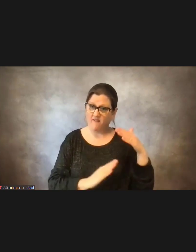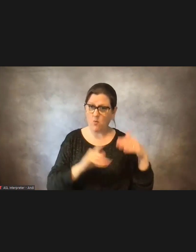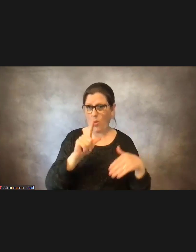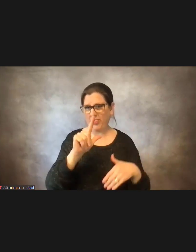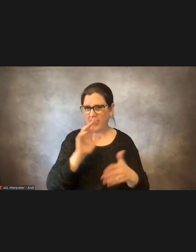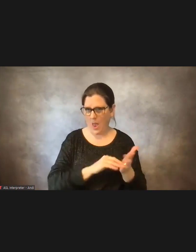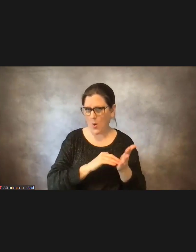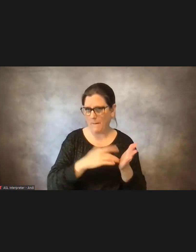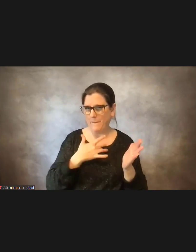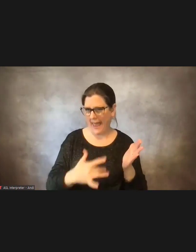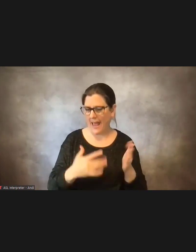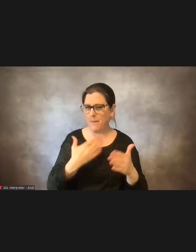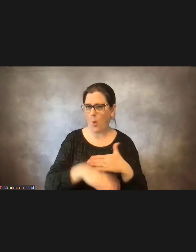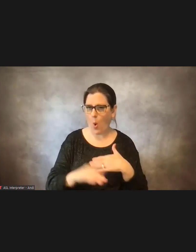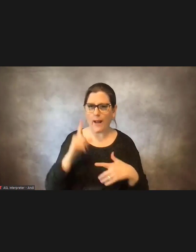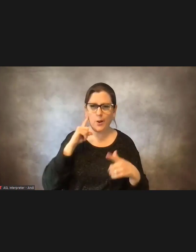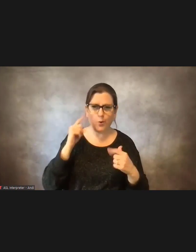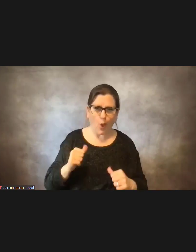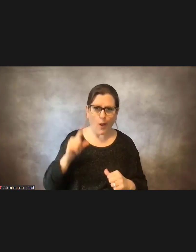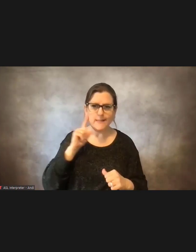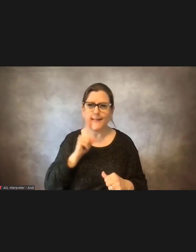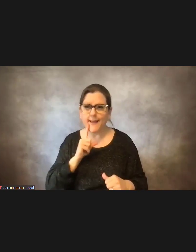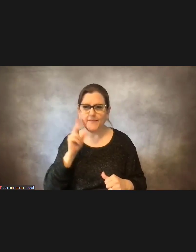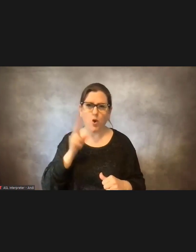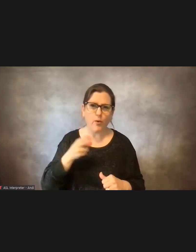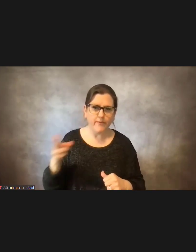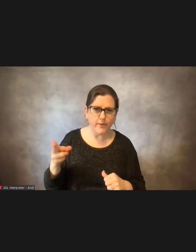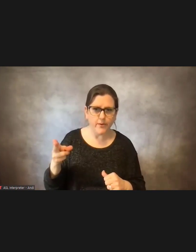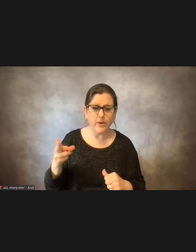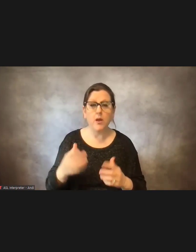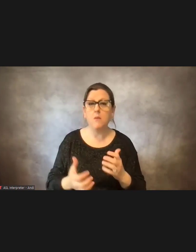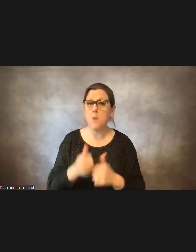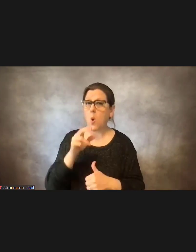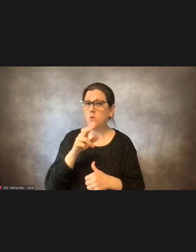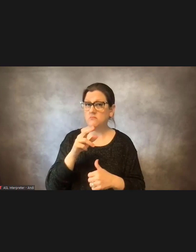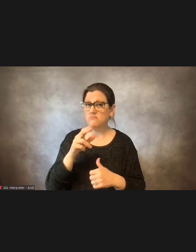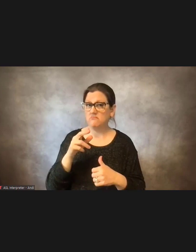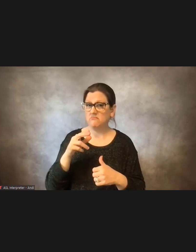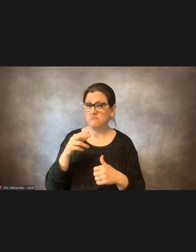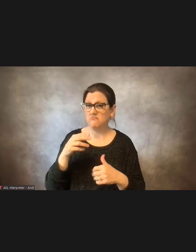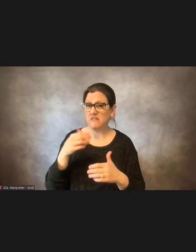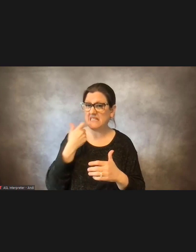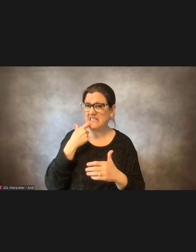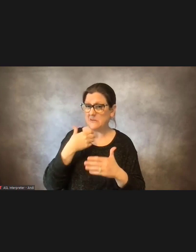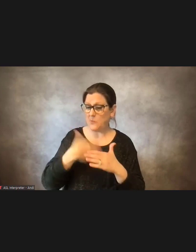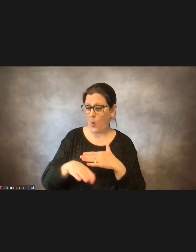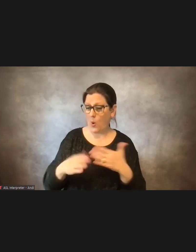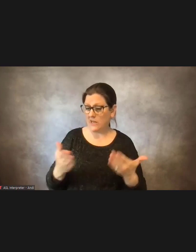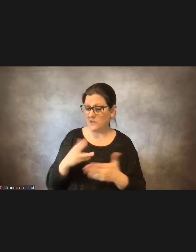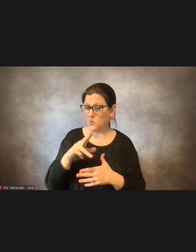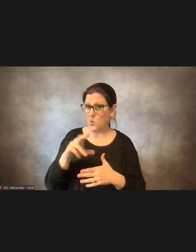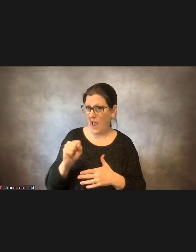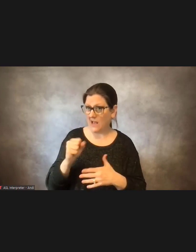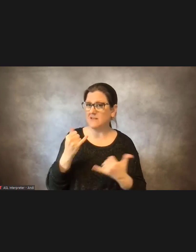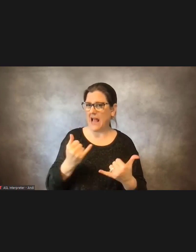loss, deaf or hard of hearing. Most newborns in the U.S. are now screened for hearing loss using evidence-based methods, most